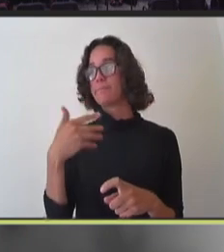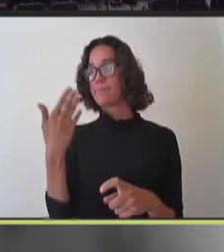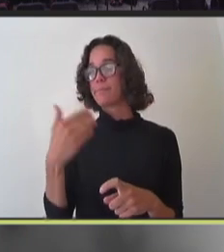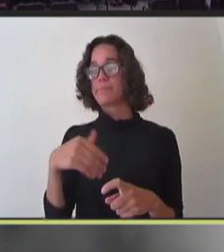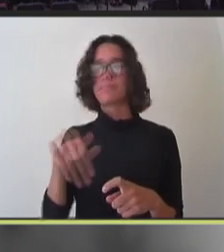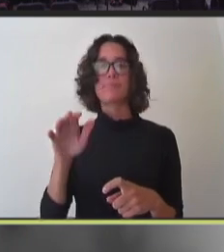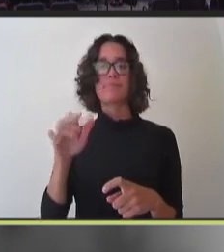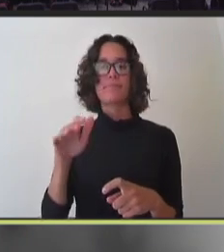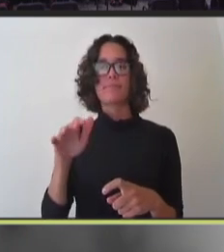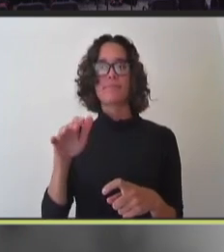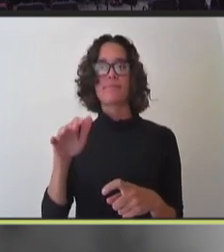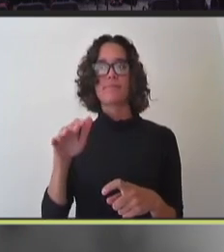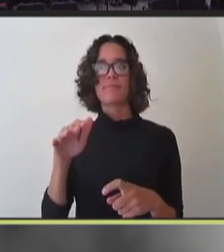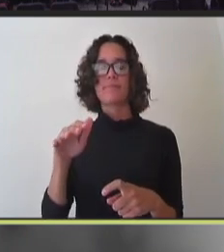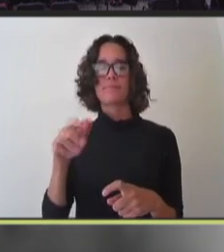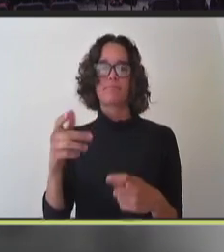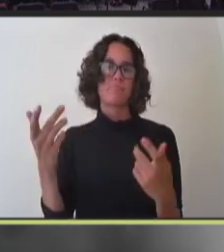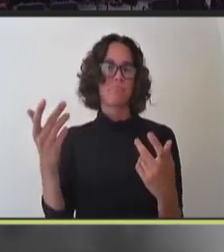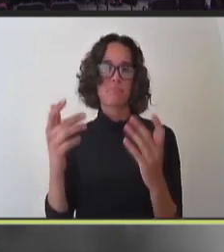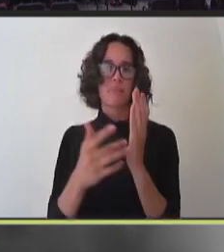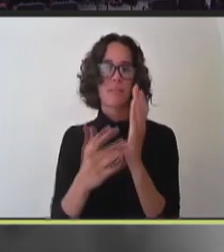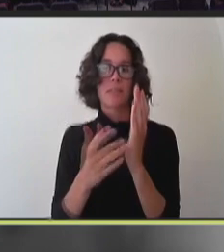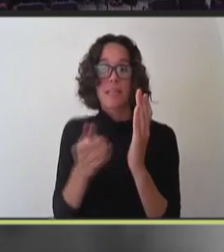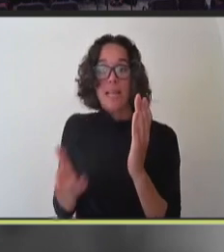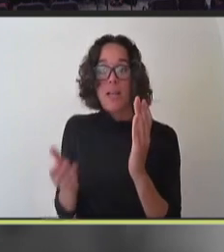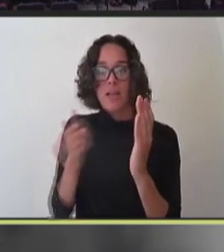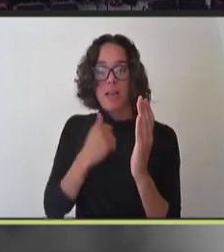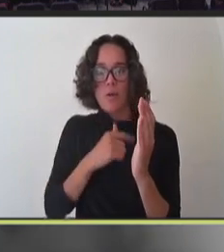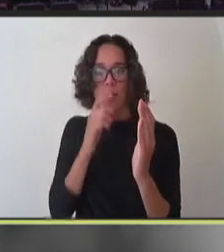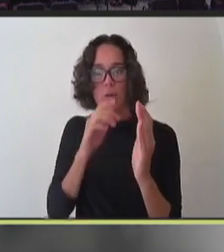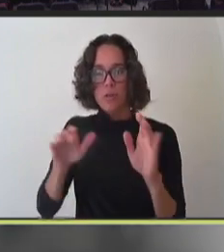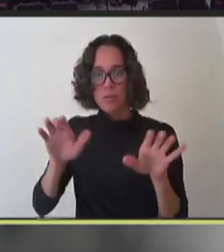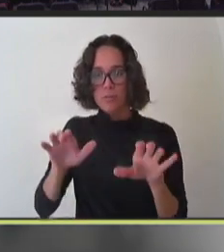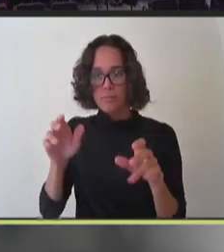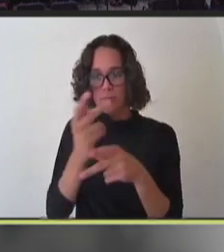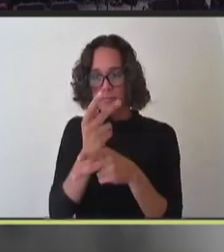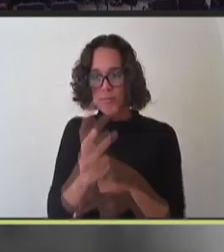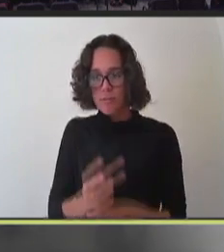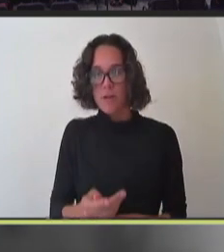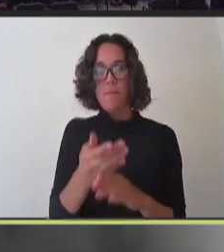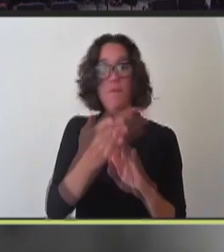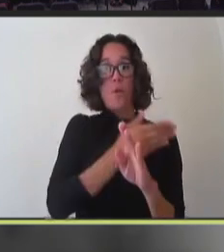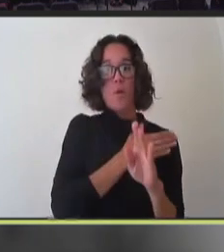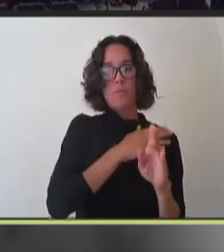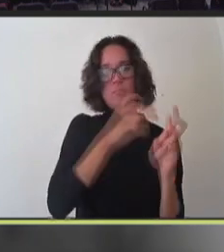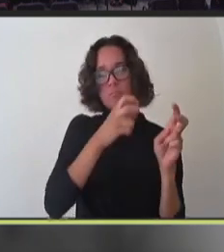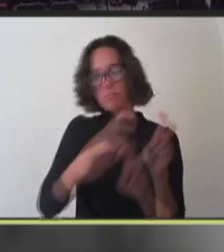before it's added into the -- our VA electronic medical record. Next slide.